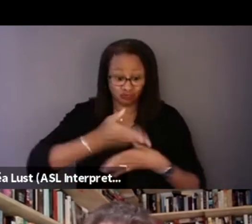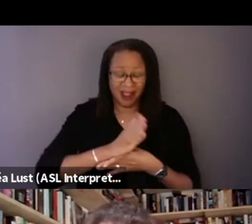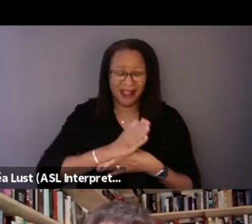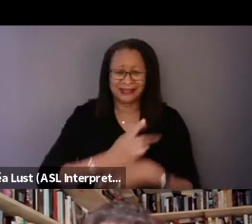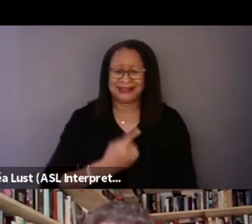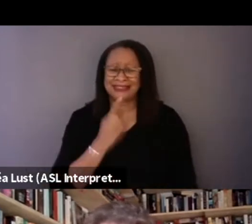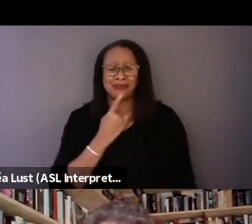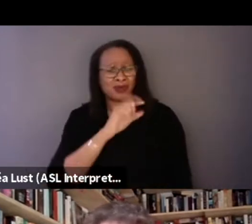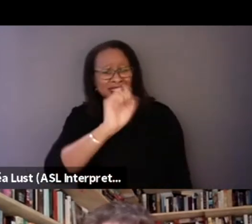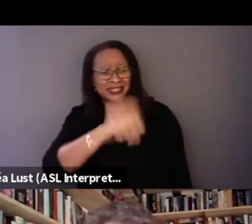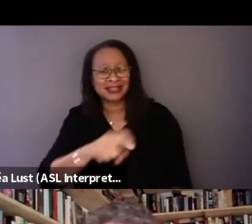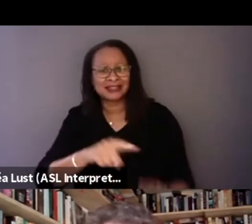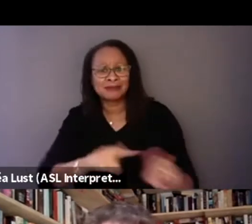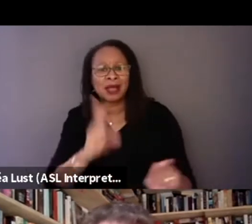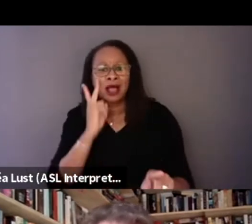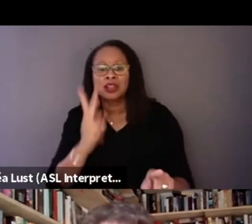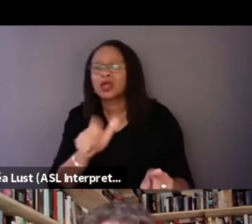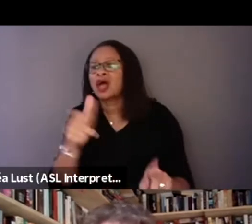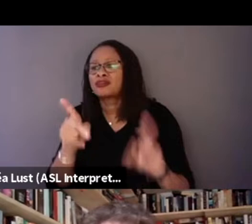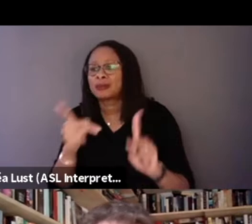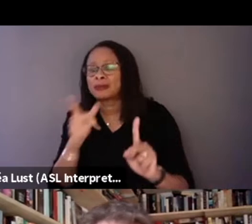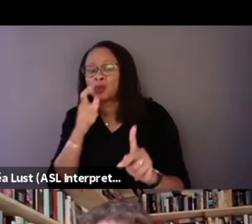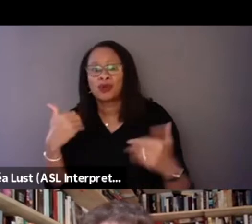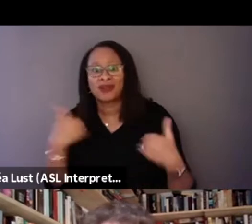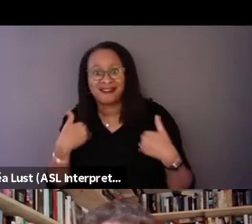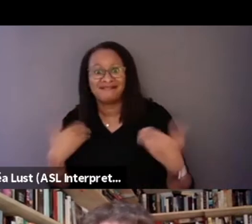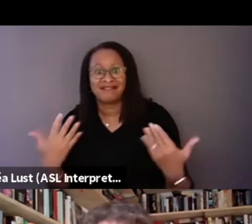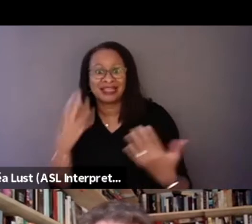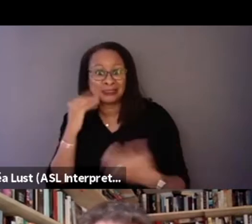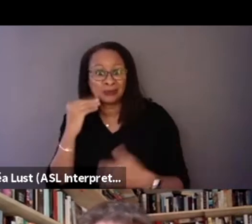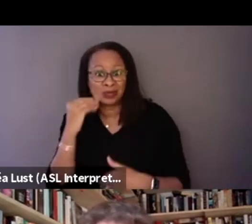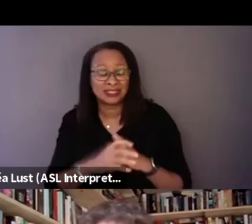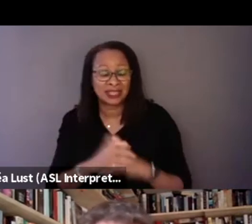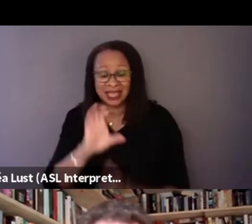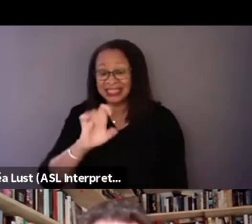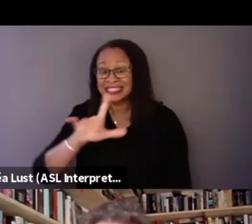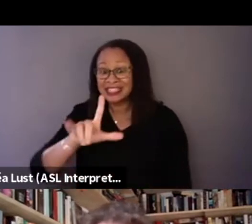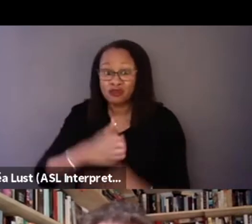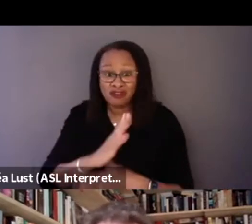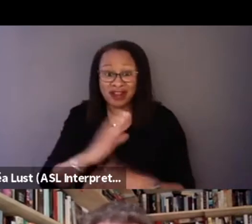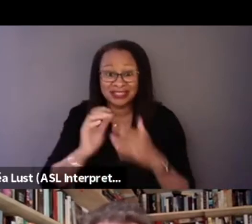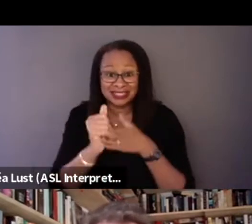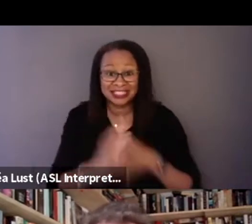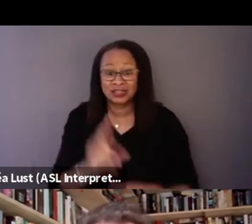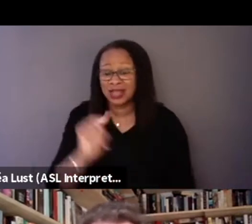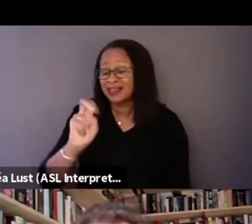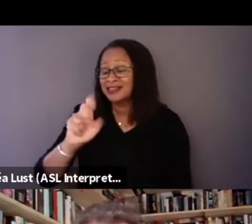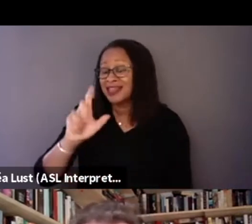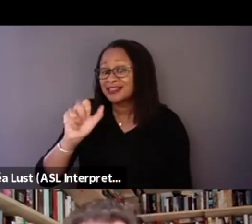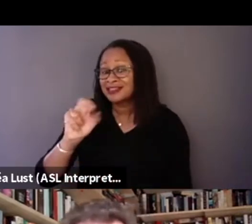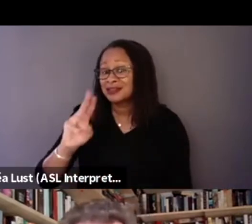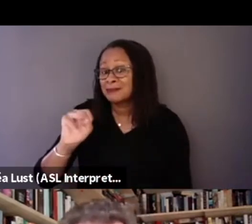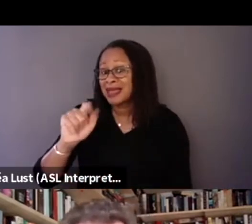but look what other people have been up against. Look at what the civil rights leaders have been up against. What Nelson Mandela was up against."